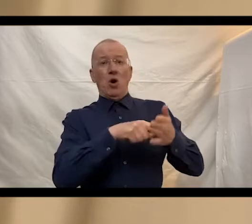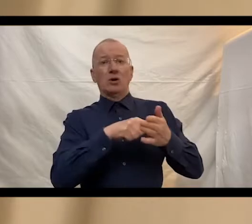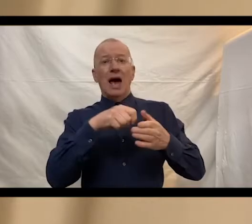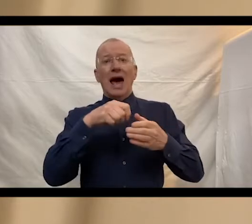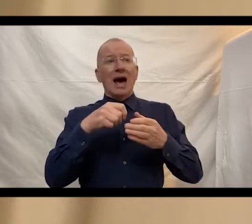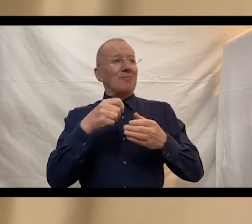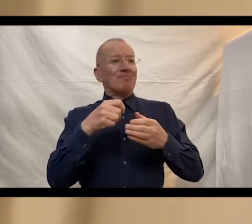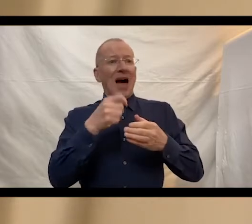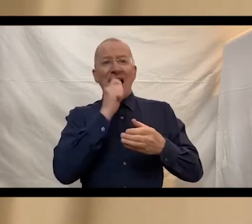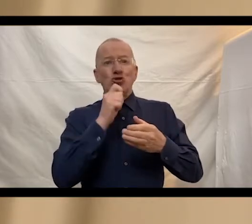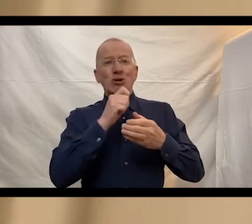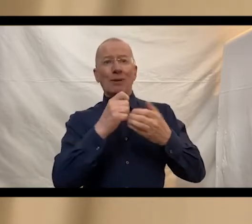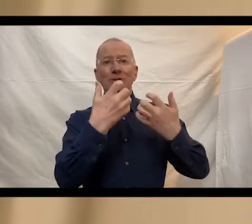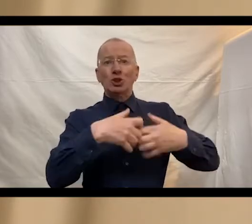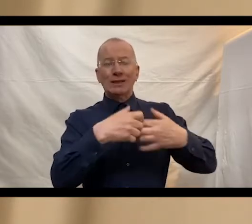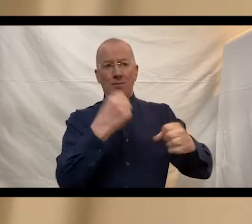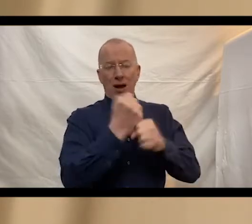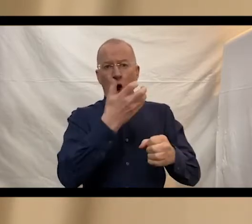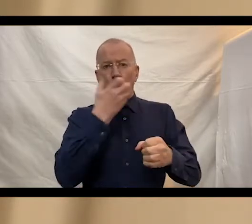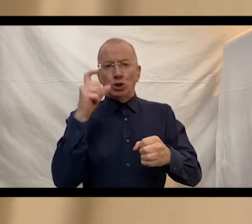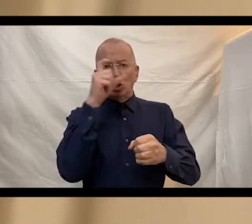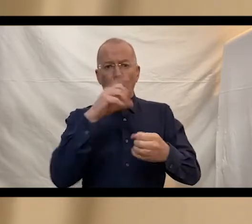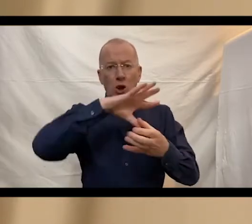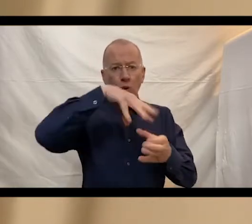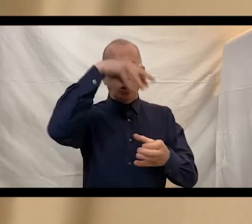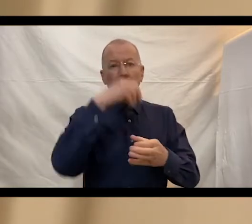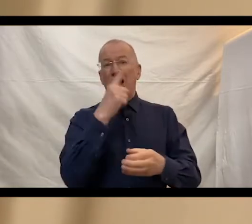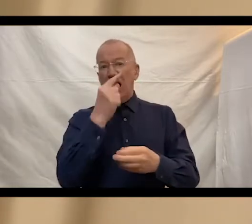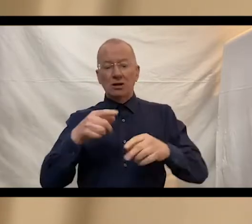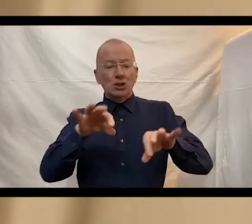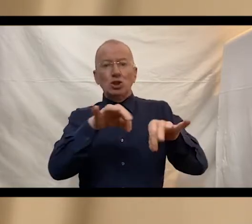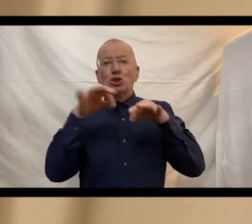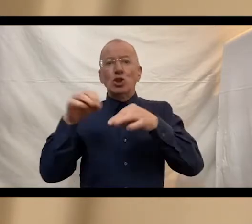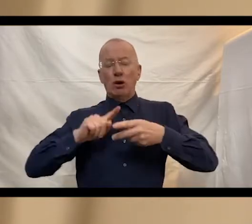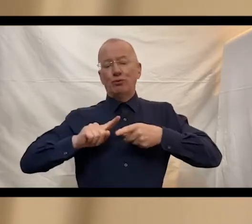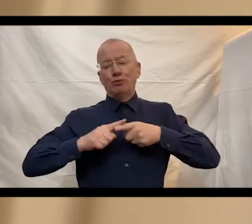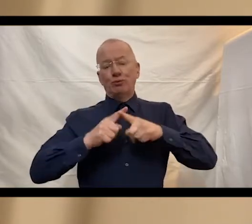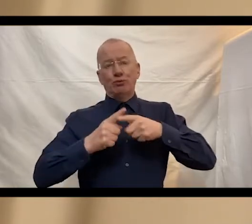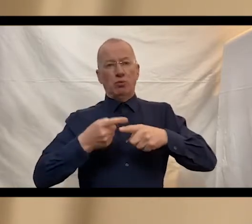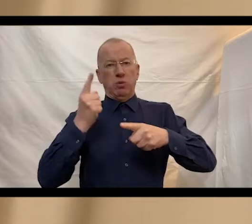and she’d make these amazing hot chocolate sundaes. She could knit a pair of socks in a couple of hours.